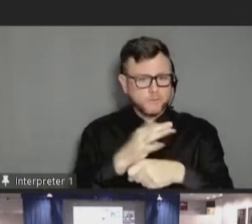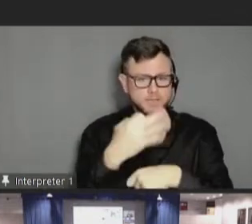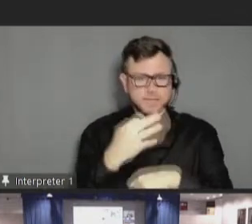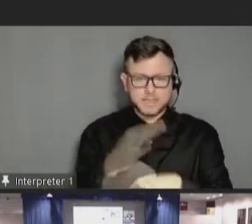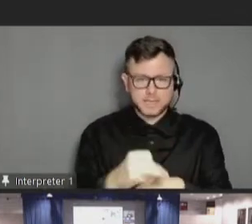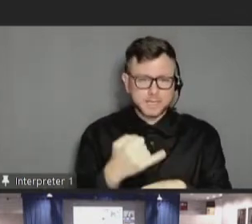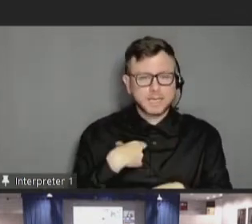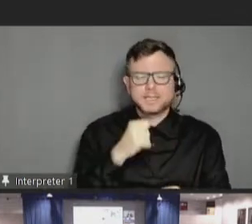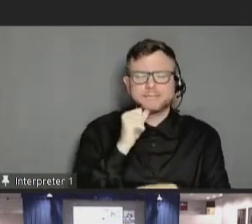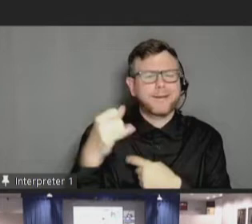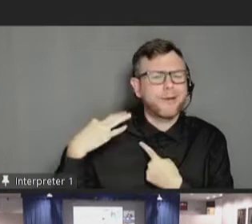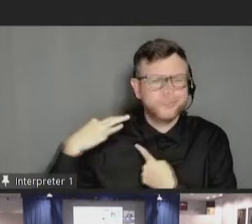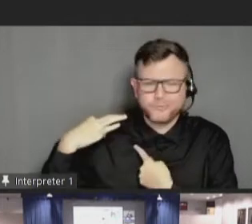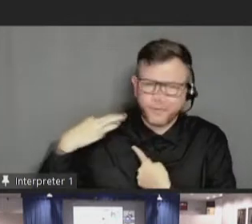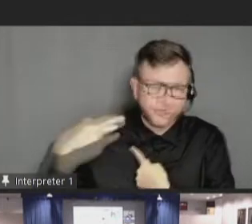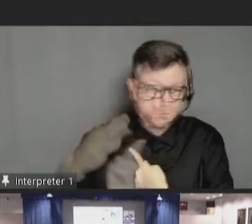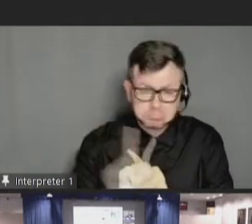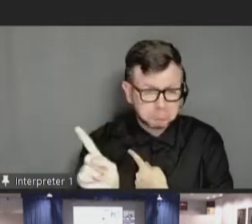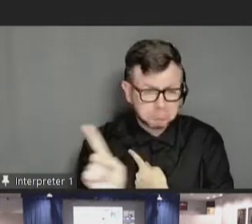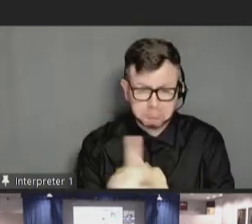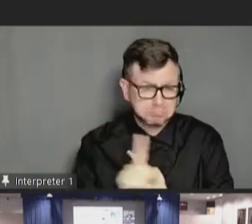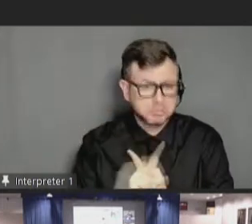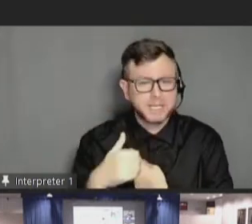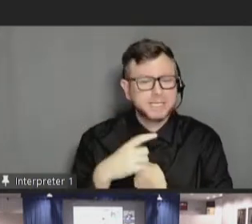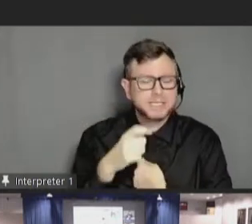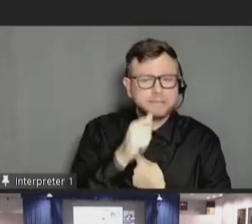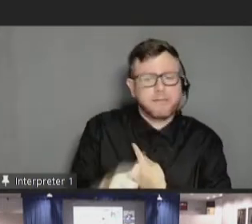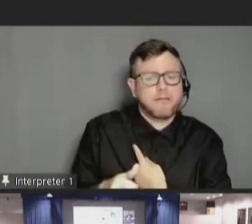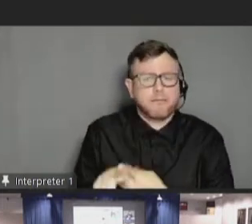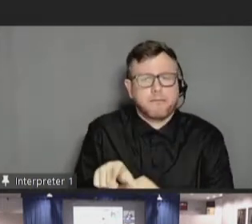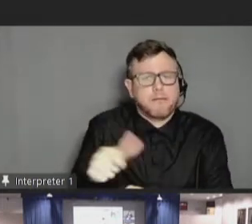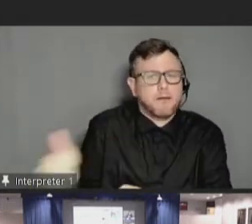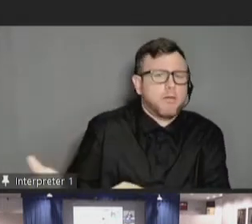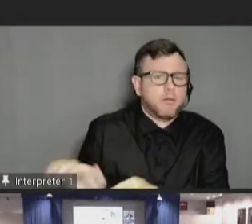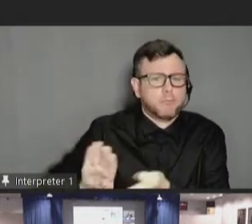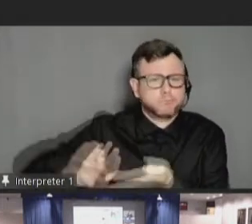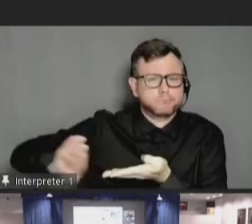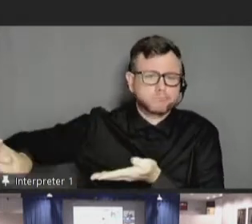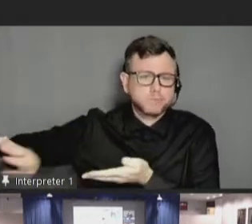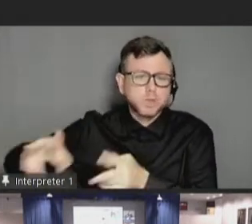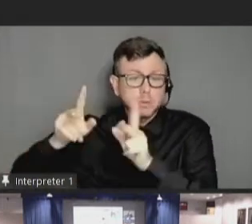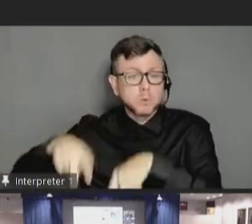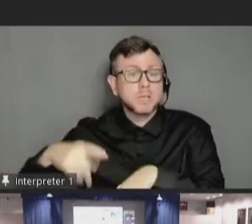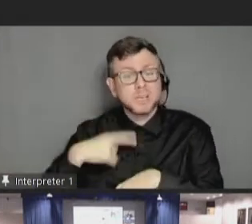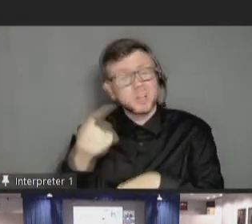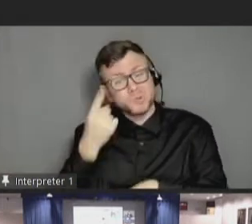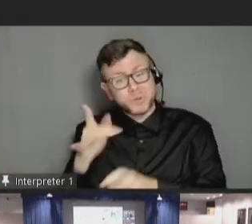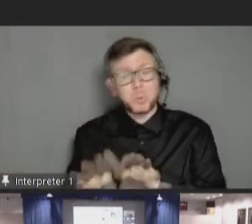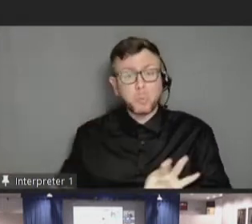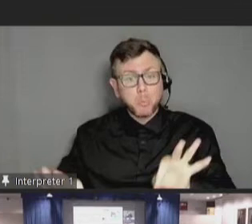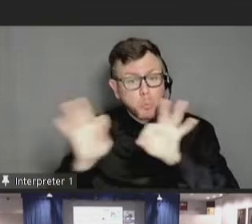volunteers or sort of lay persons. But that they were critical to the infrastructure we needed